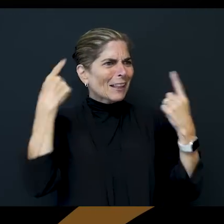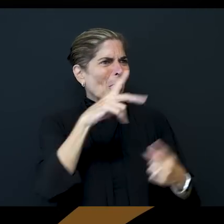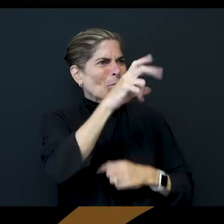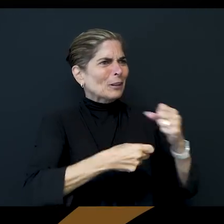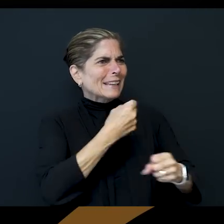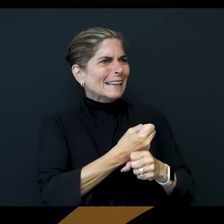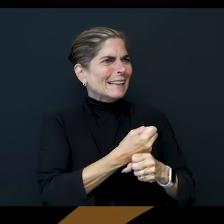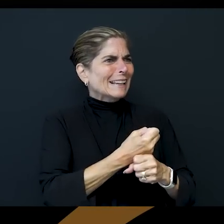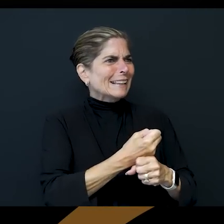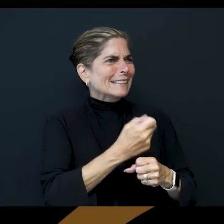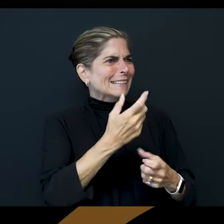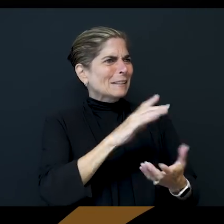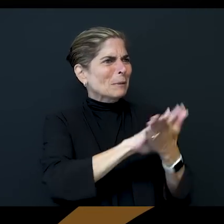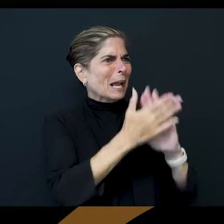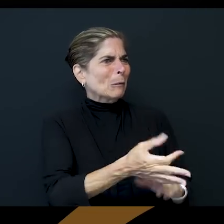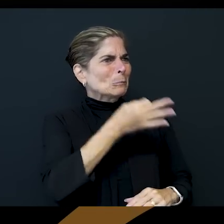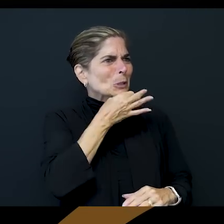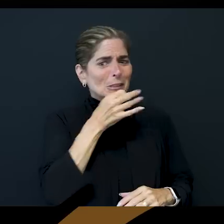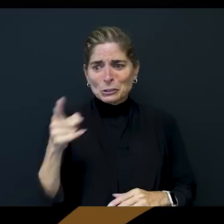to be able to do what she showed up and did in two weeks.